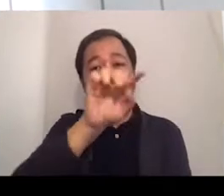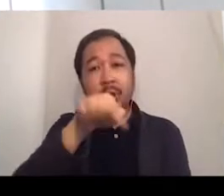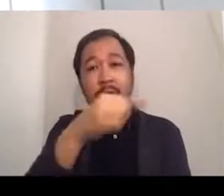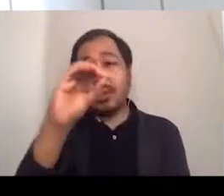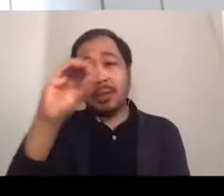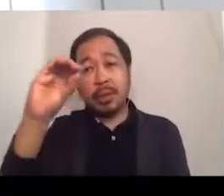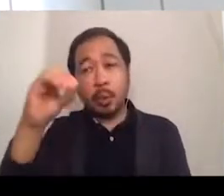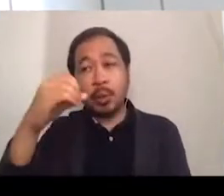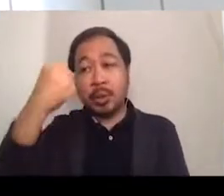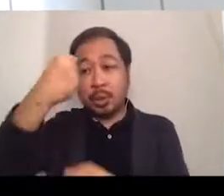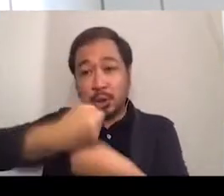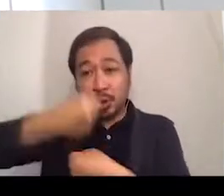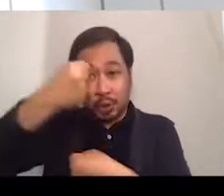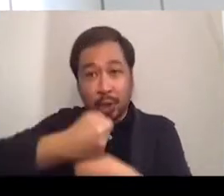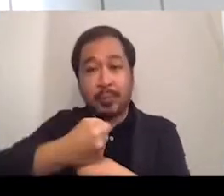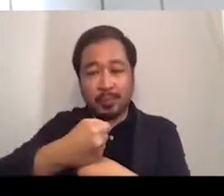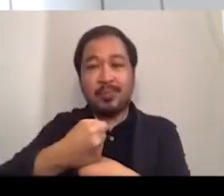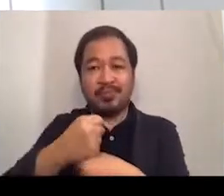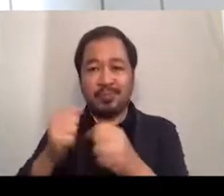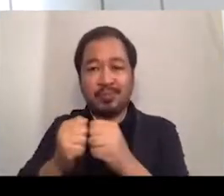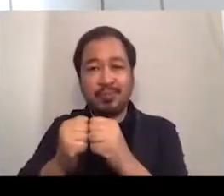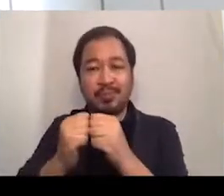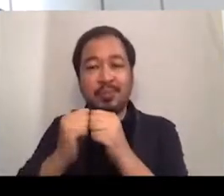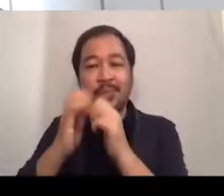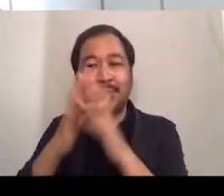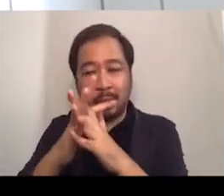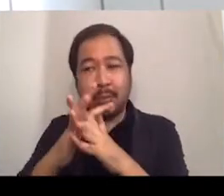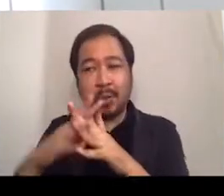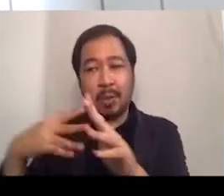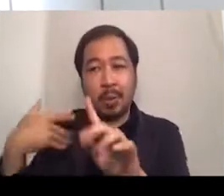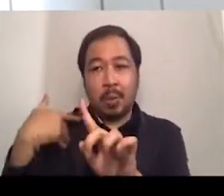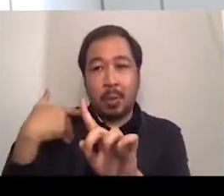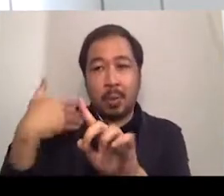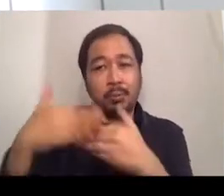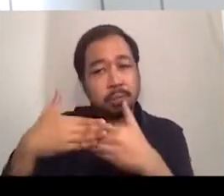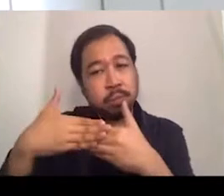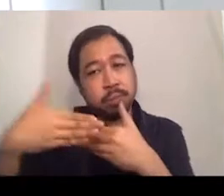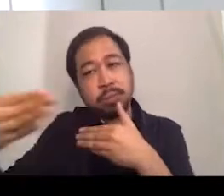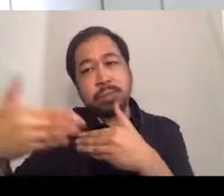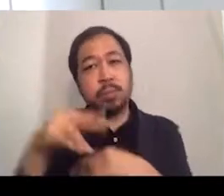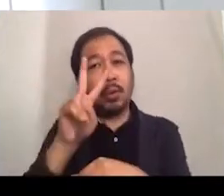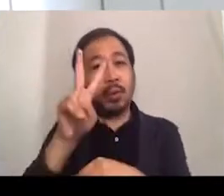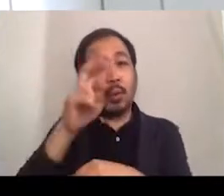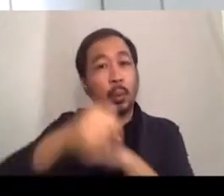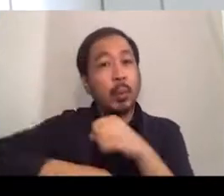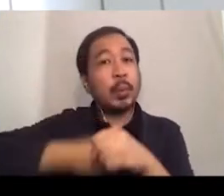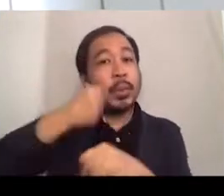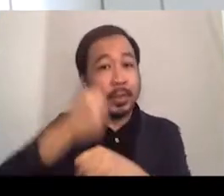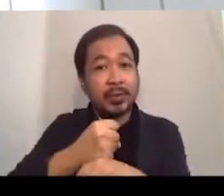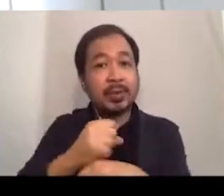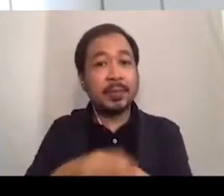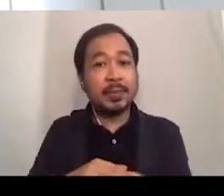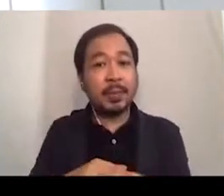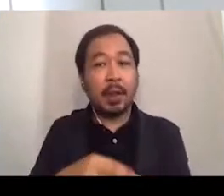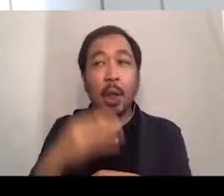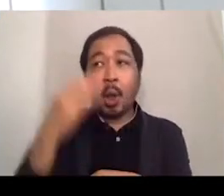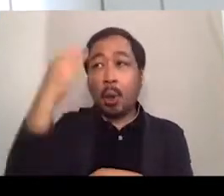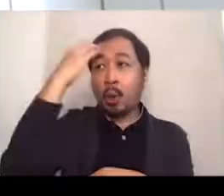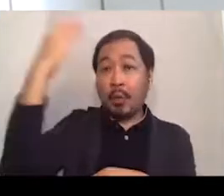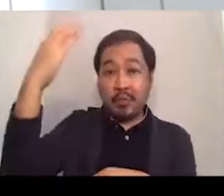The government as the biggest employer will recruit for over 10,000 civil service jobs and 5000 interns for young people